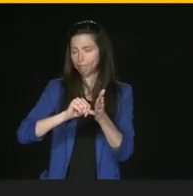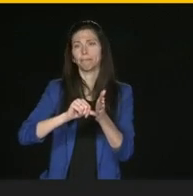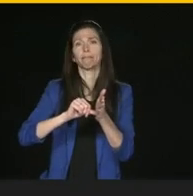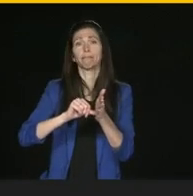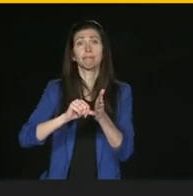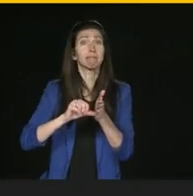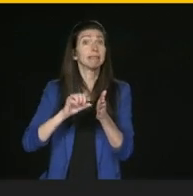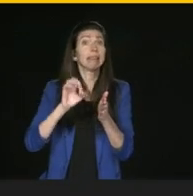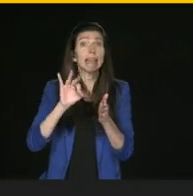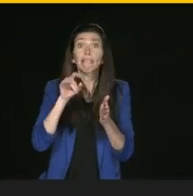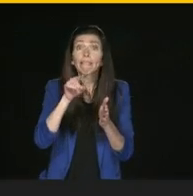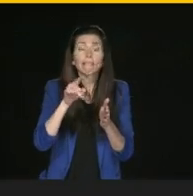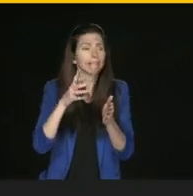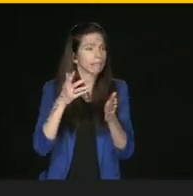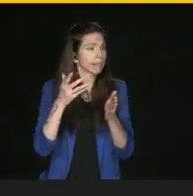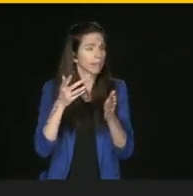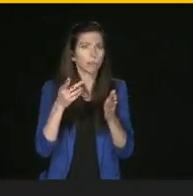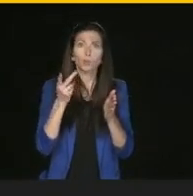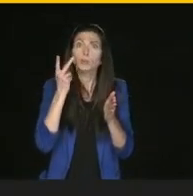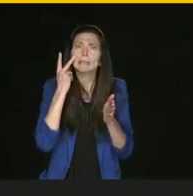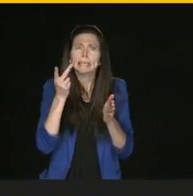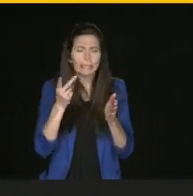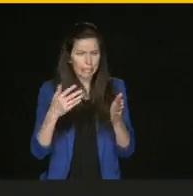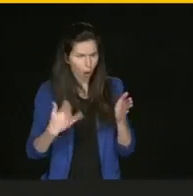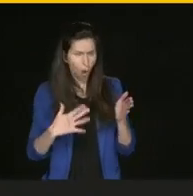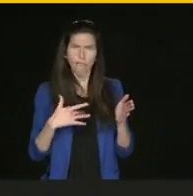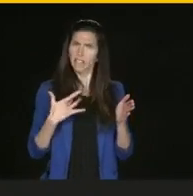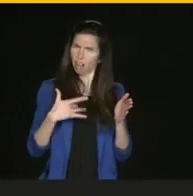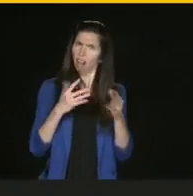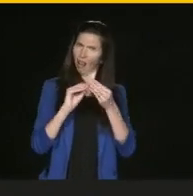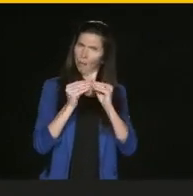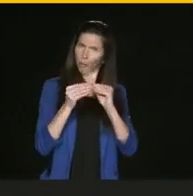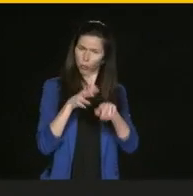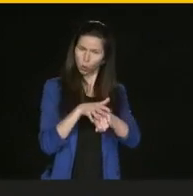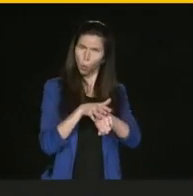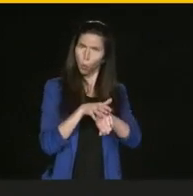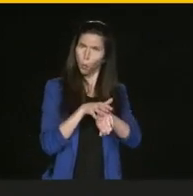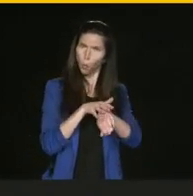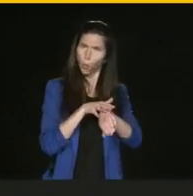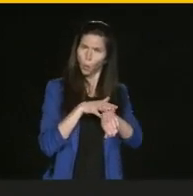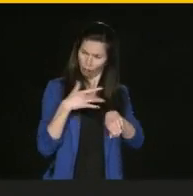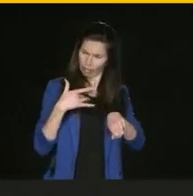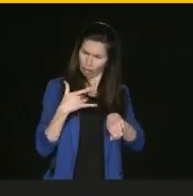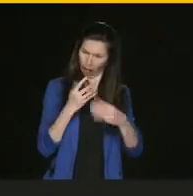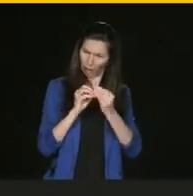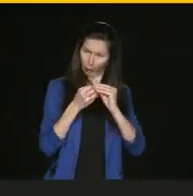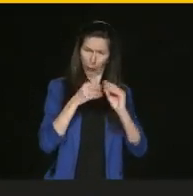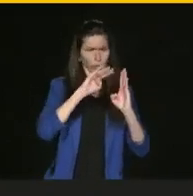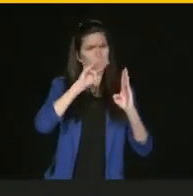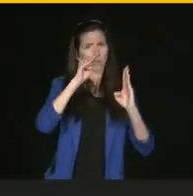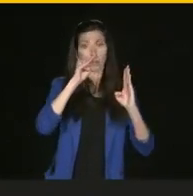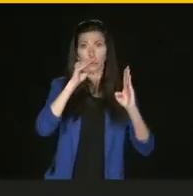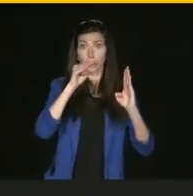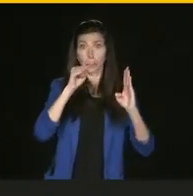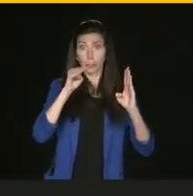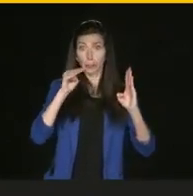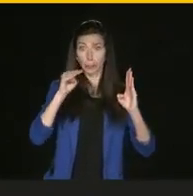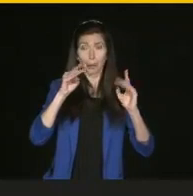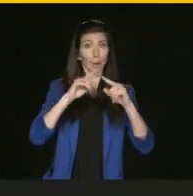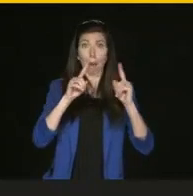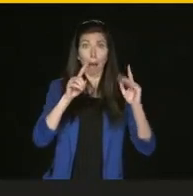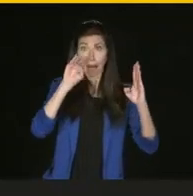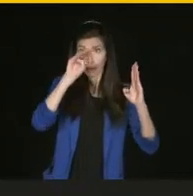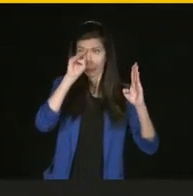IF YOU ARE SEEING SOME BEND IN